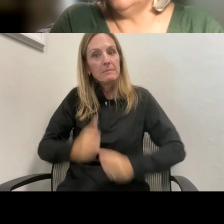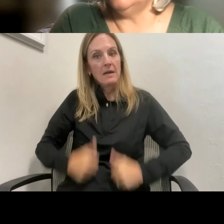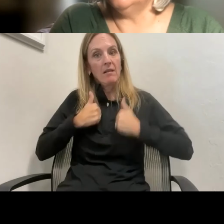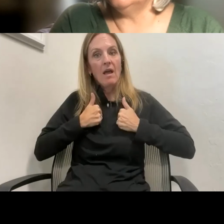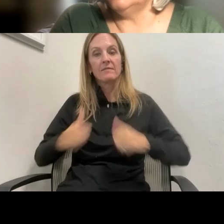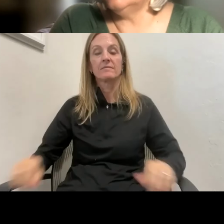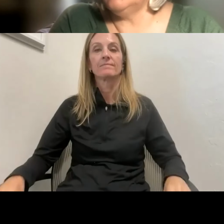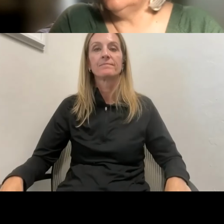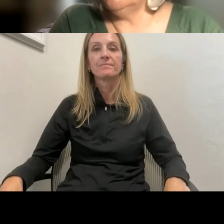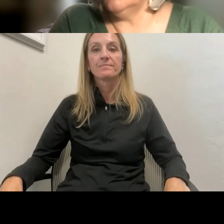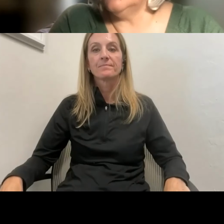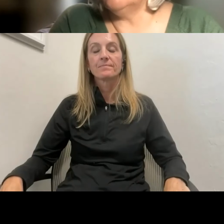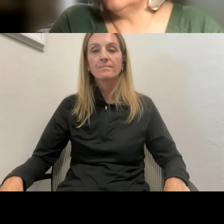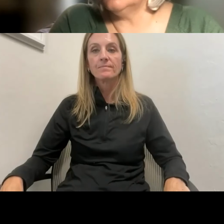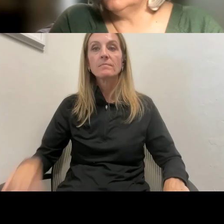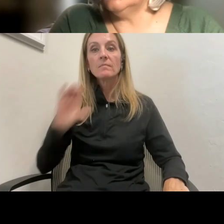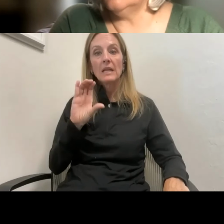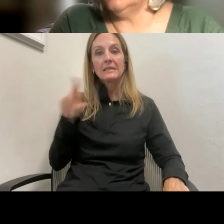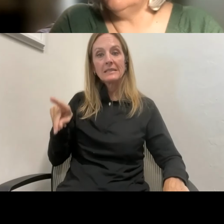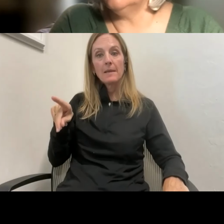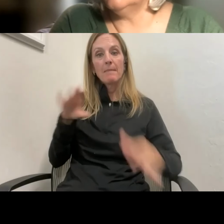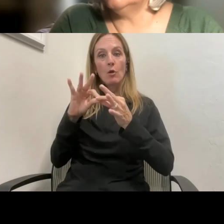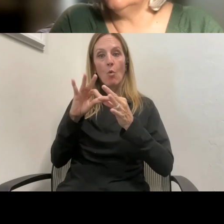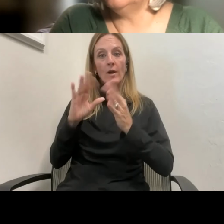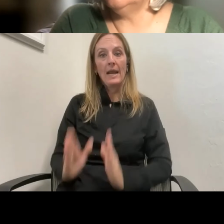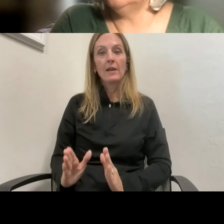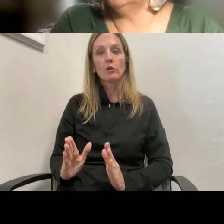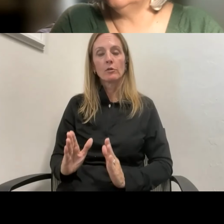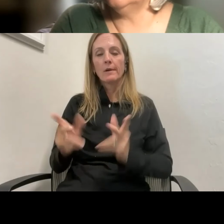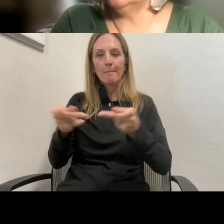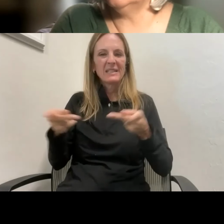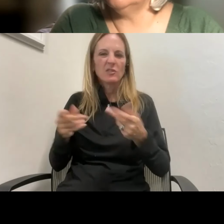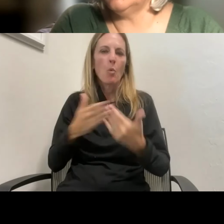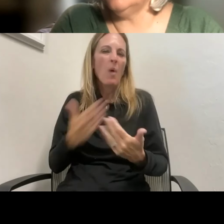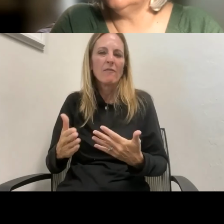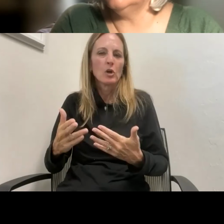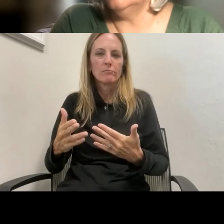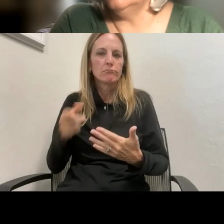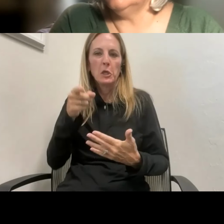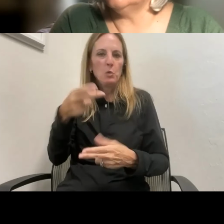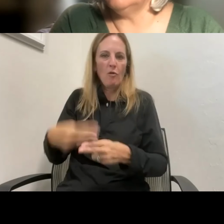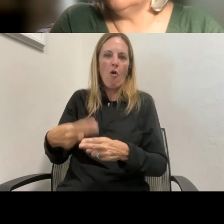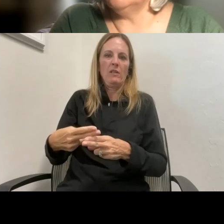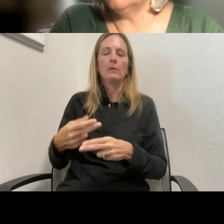and the CCP Coordinator position or however the term you use for your planner is, one of the most